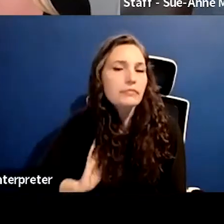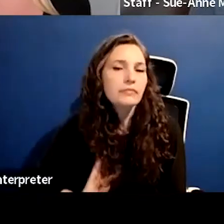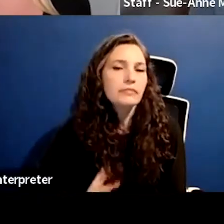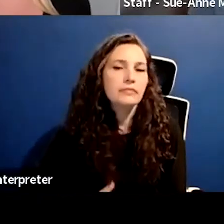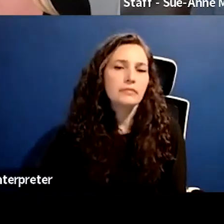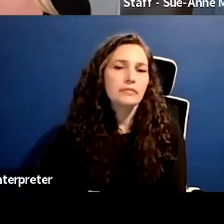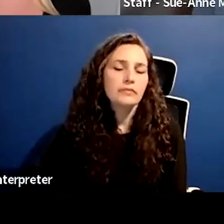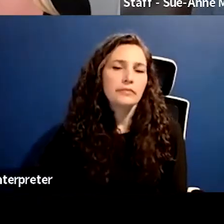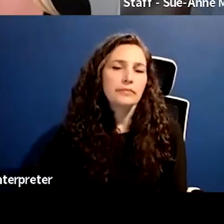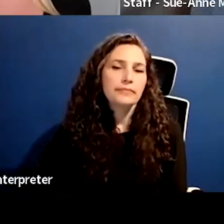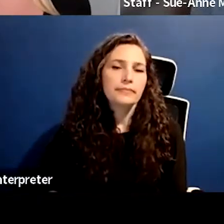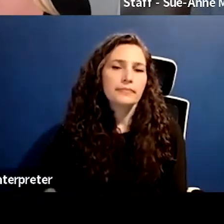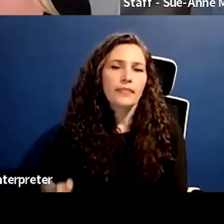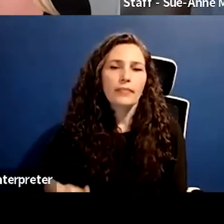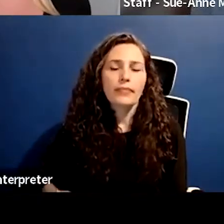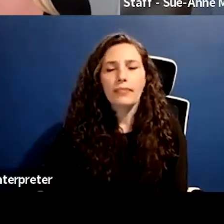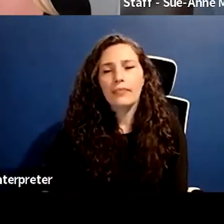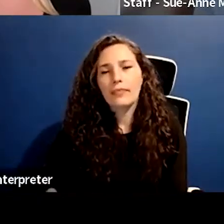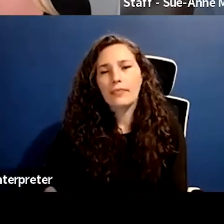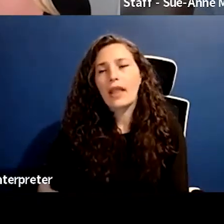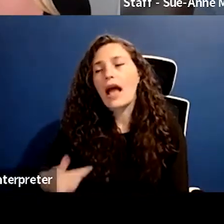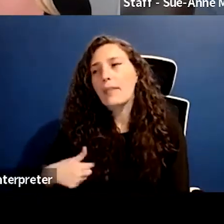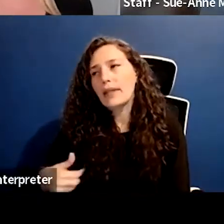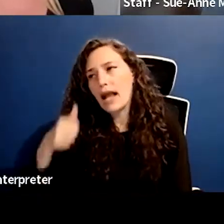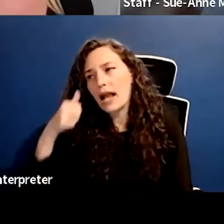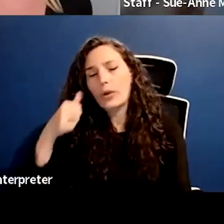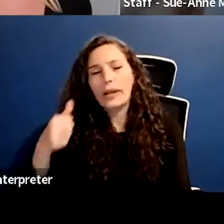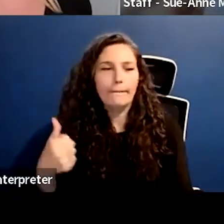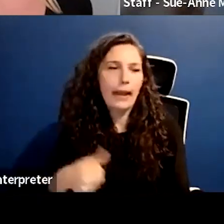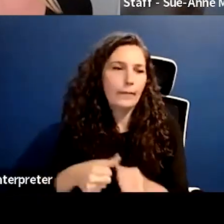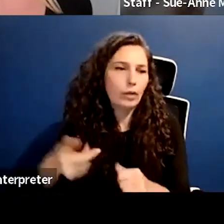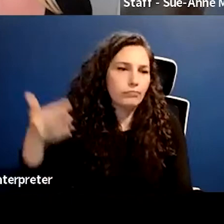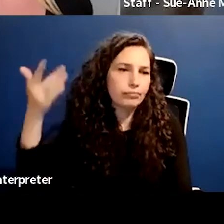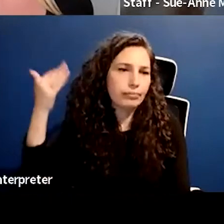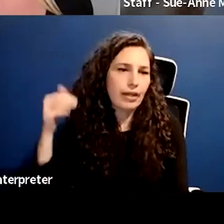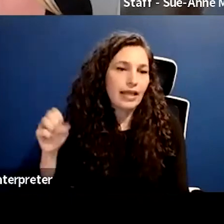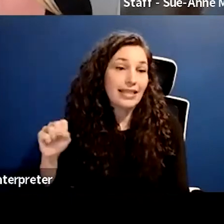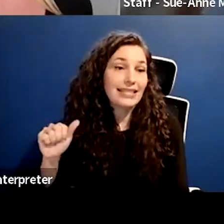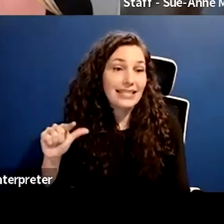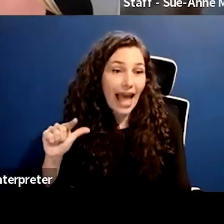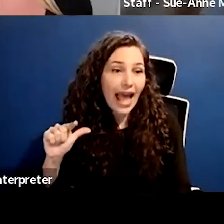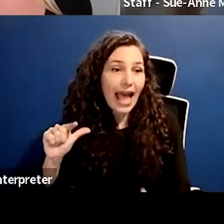I remember, you know, the SAG awards were my favorite. That and the Tony's were my favorite awards shows as a kid.